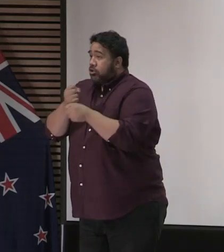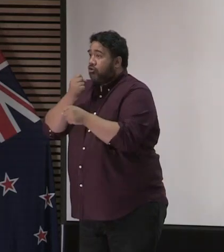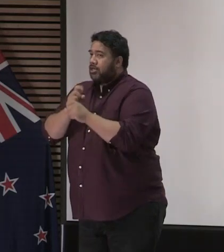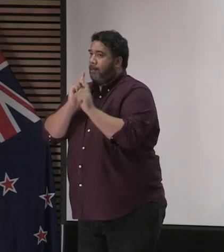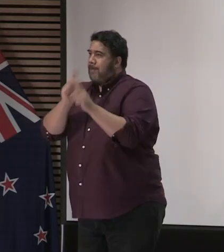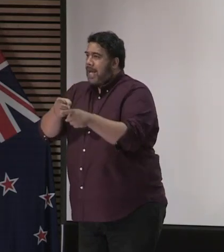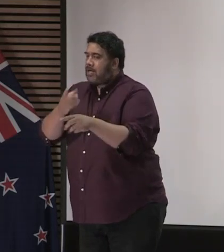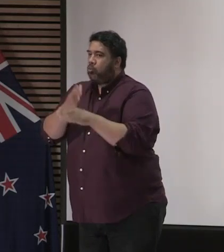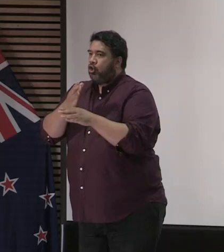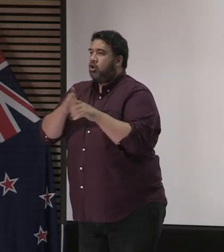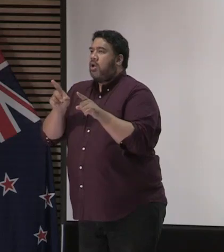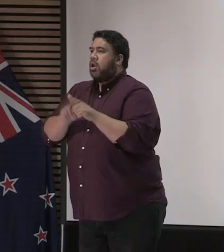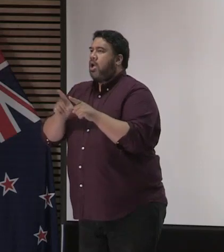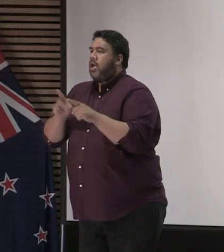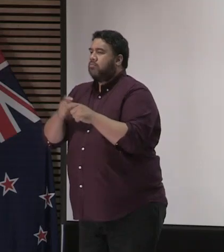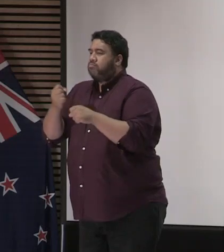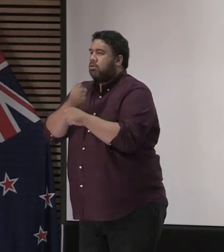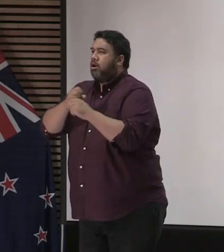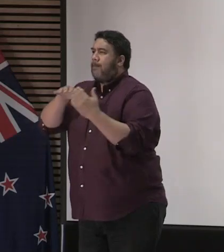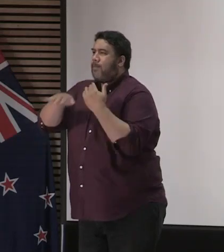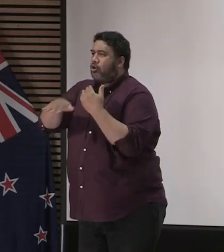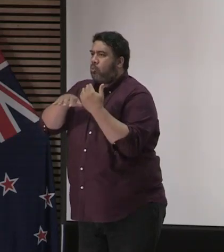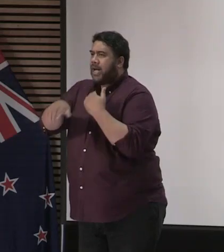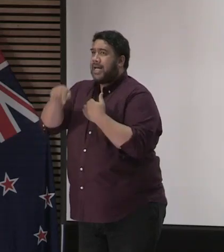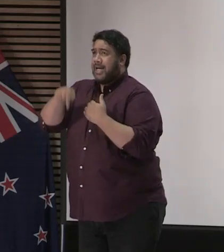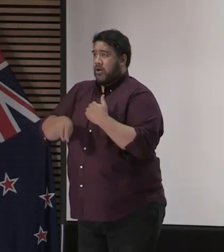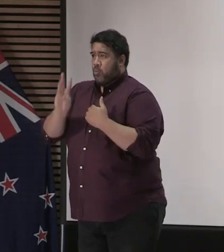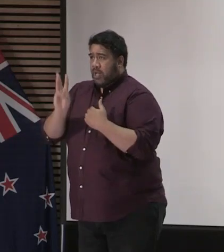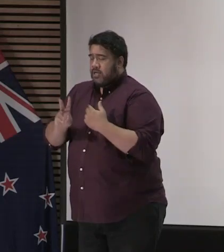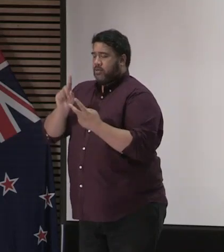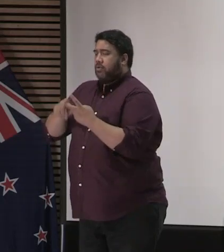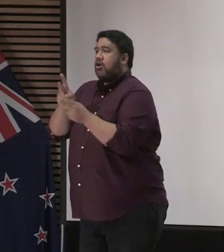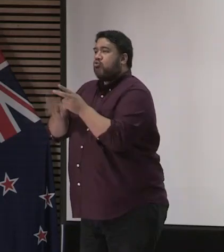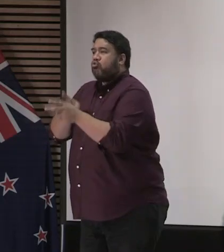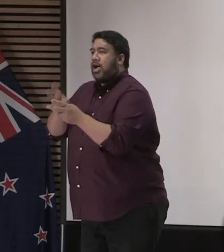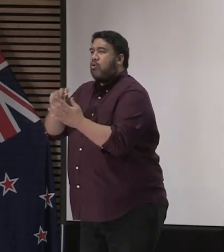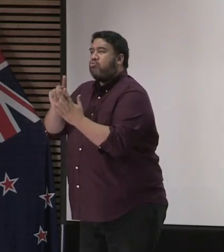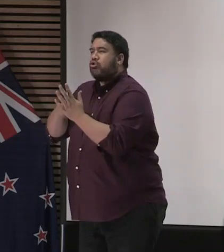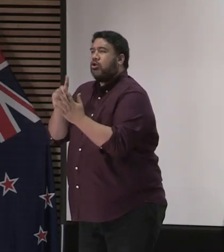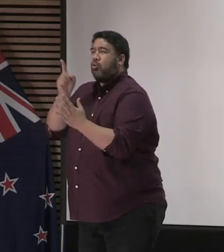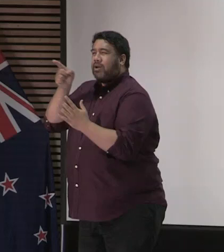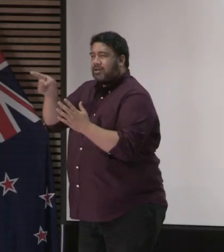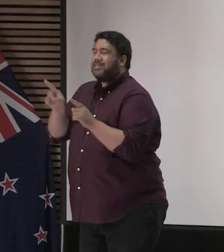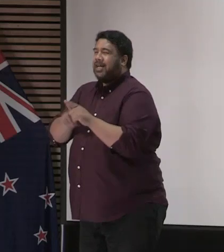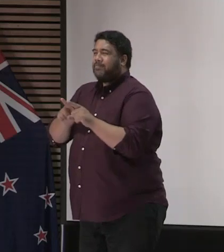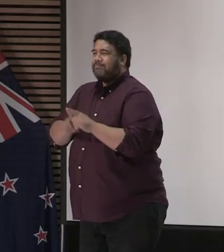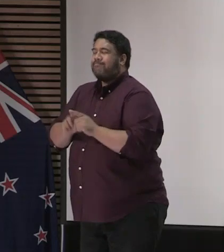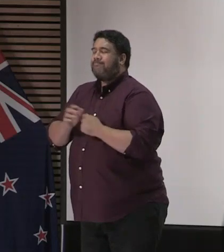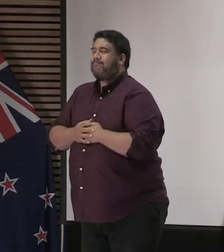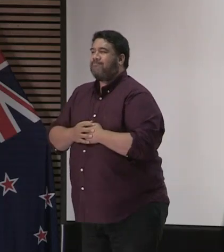infrastructure projects start up again today. Over 1,000 road and rail construction workers are back working on